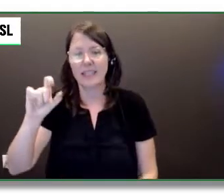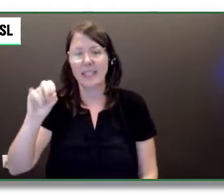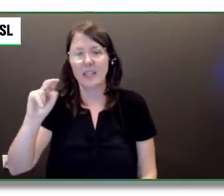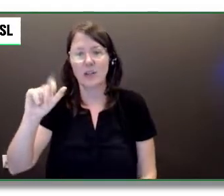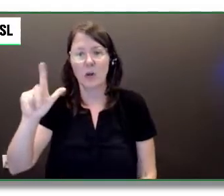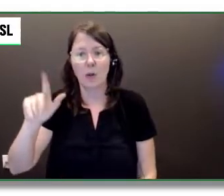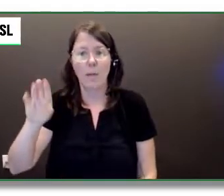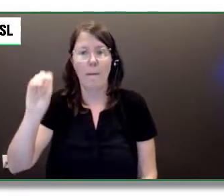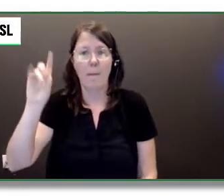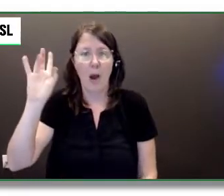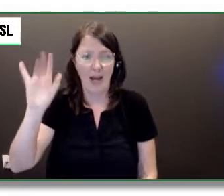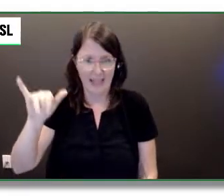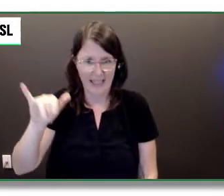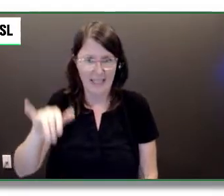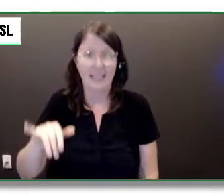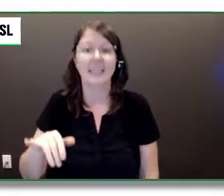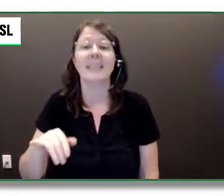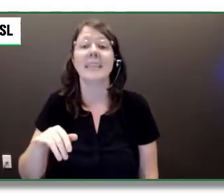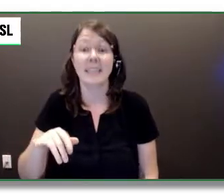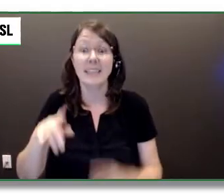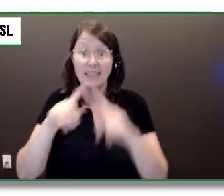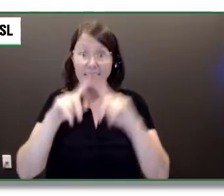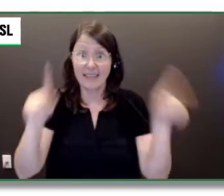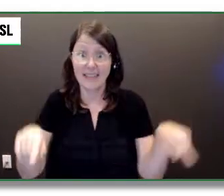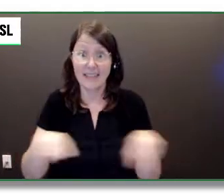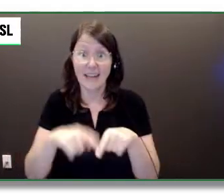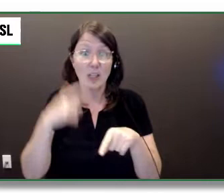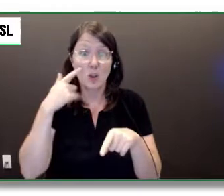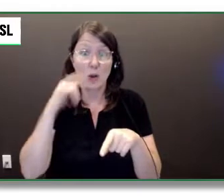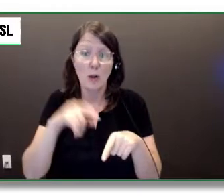background with a thin horizontal green line through the center